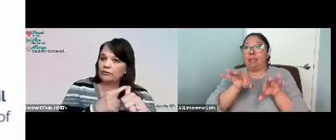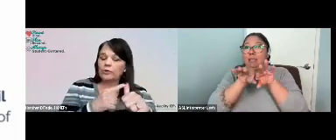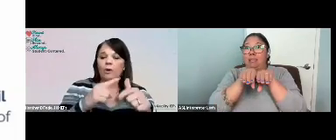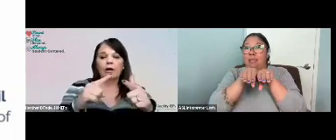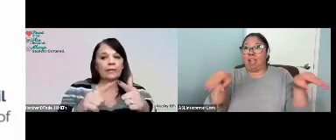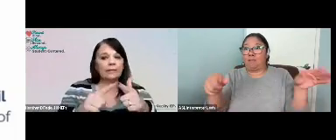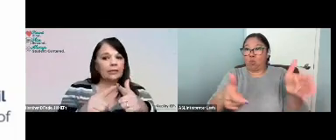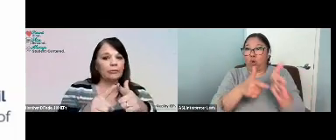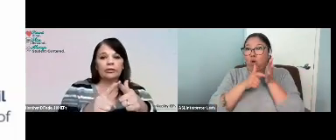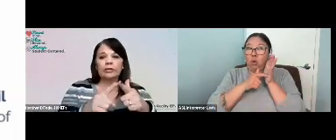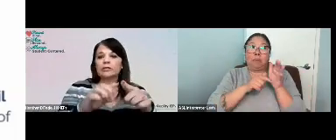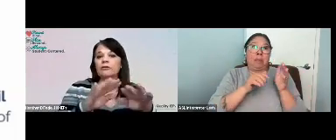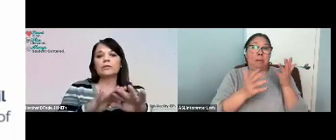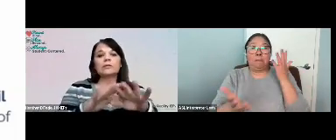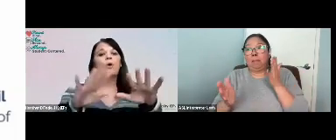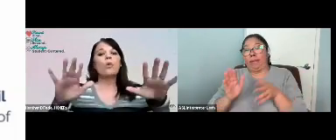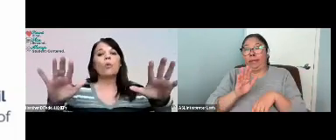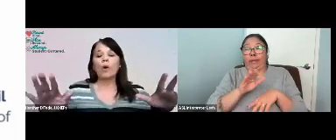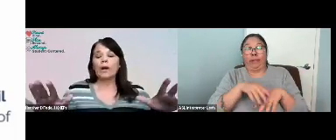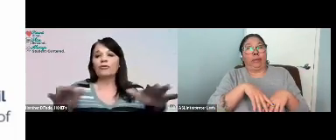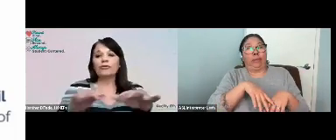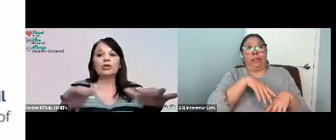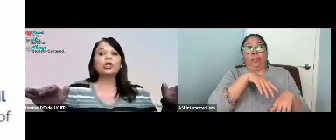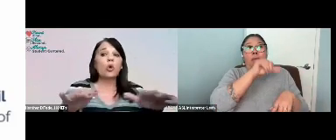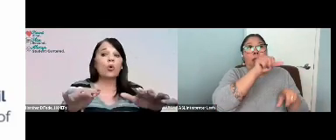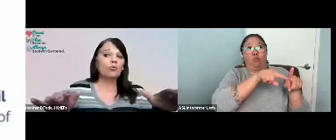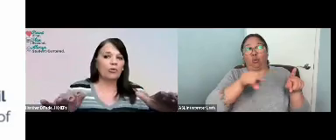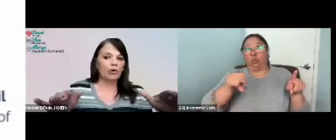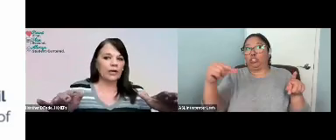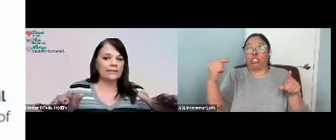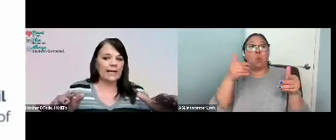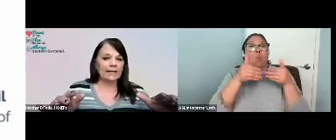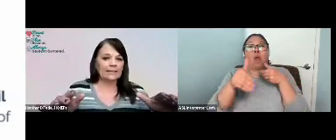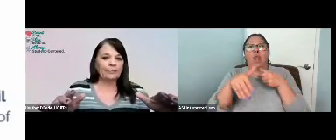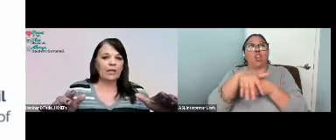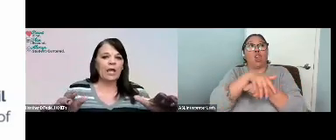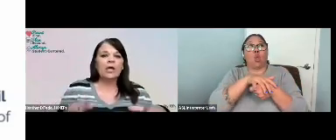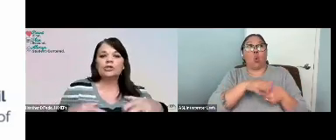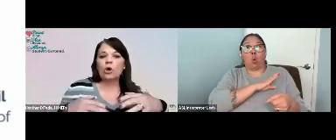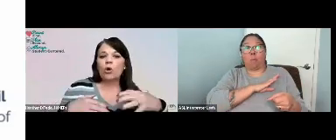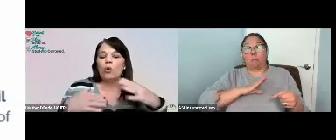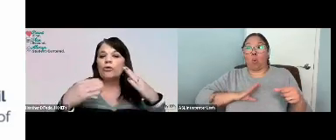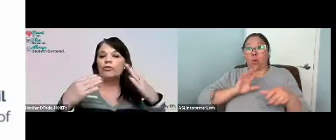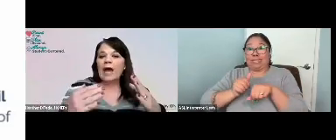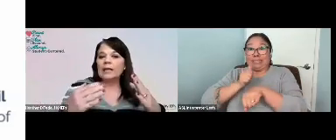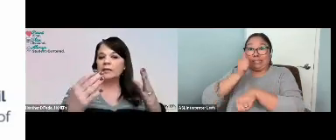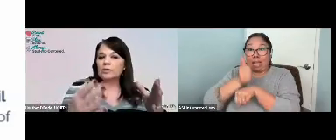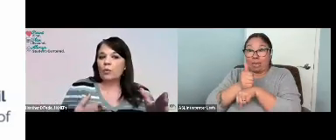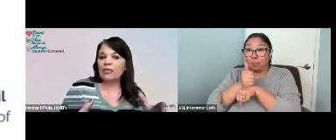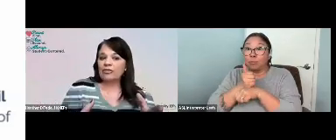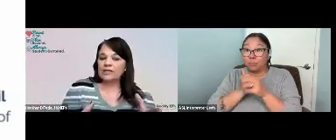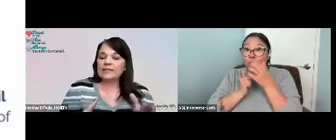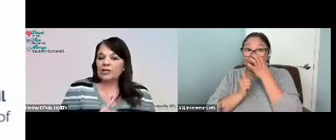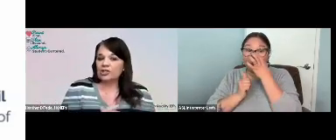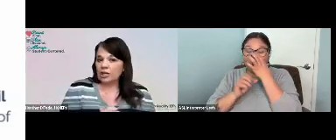through G requirements, community service, whatever the local board has set. So, that is what this